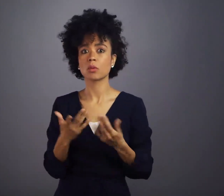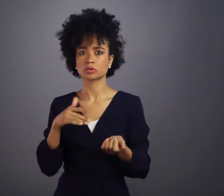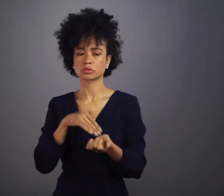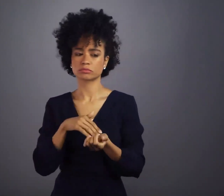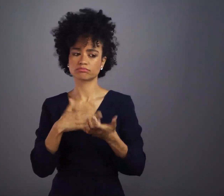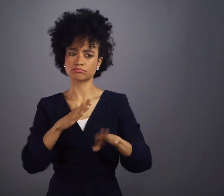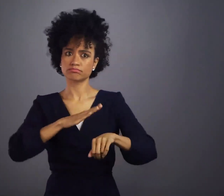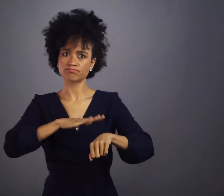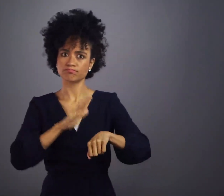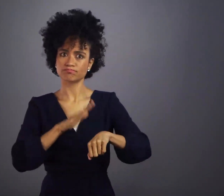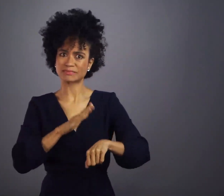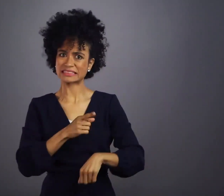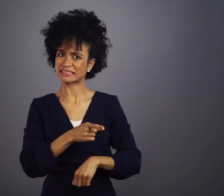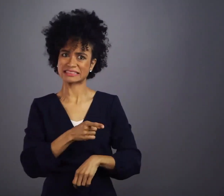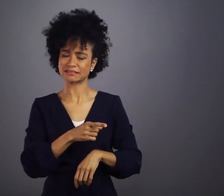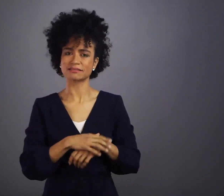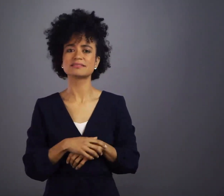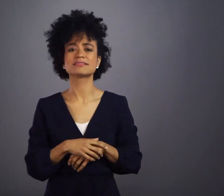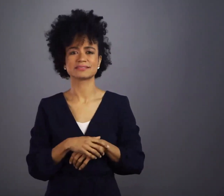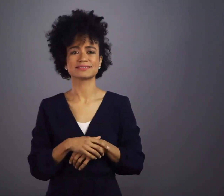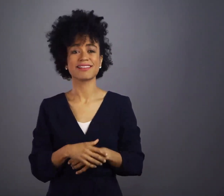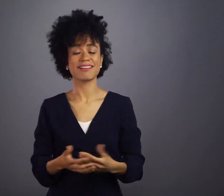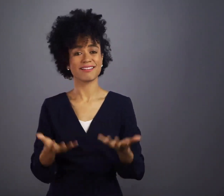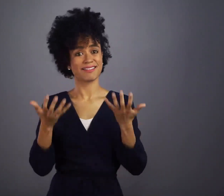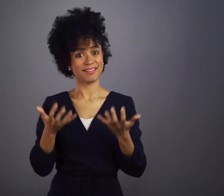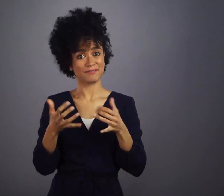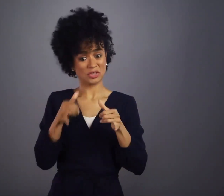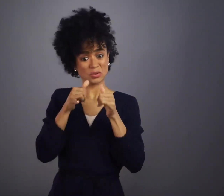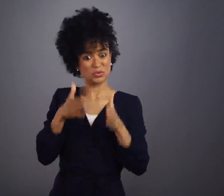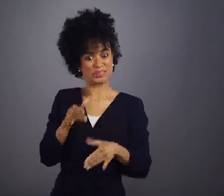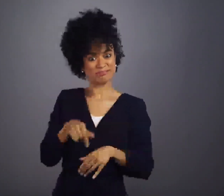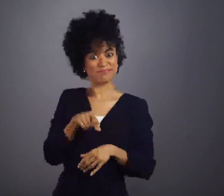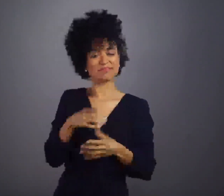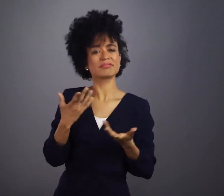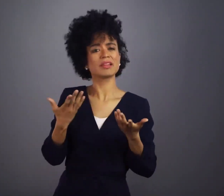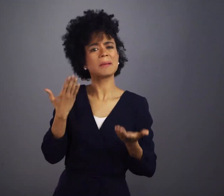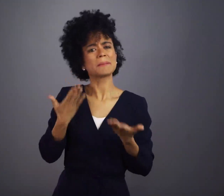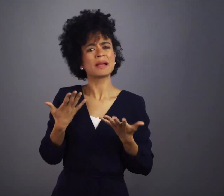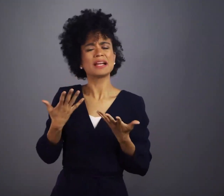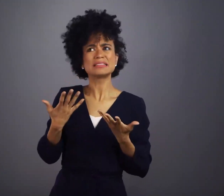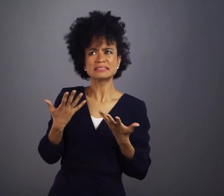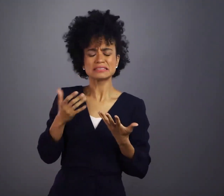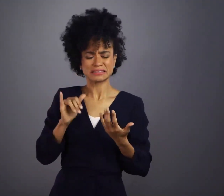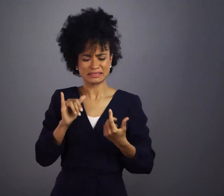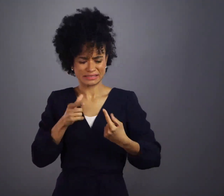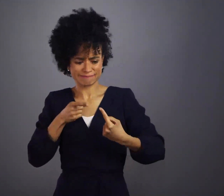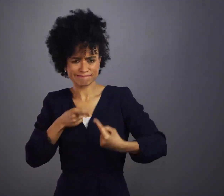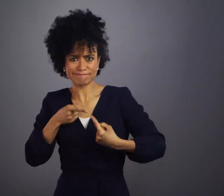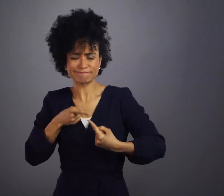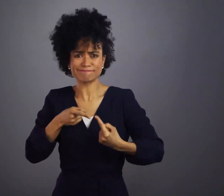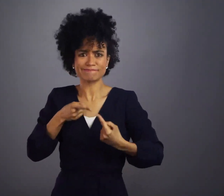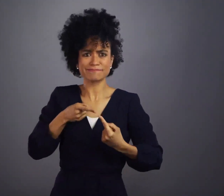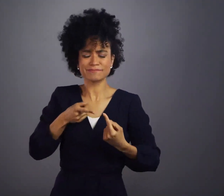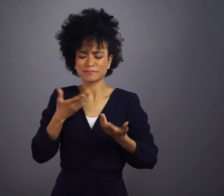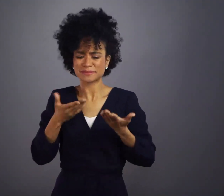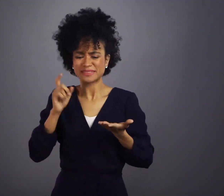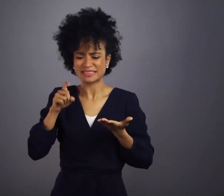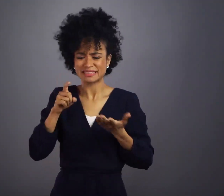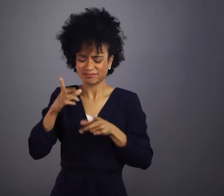becomes operative, this man can also stop or moderate, although he may find it difficult and troublesome